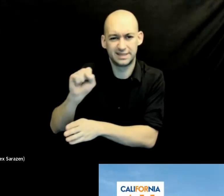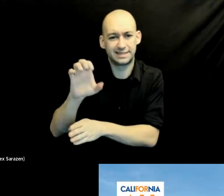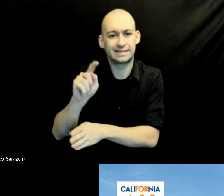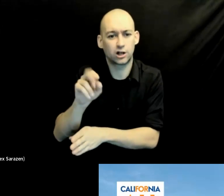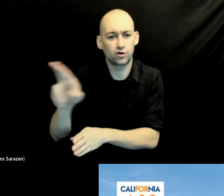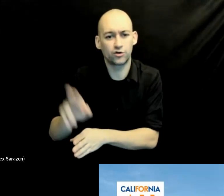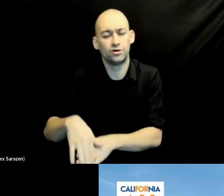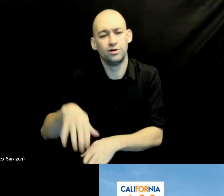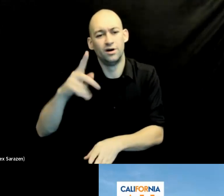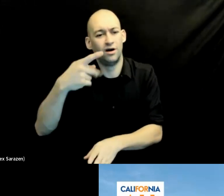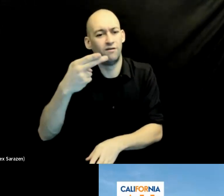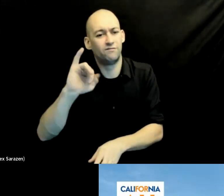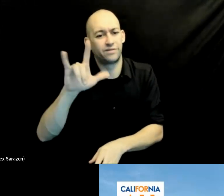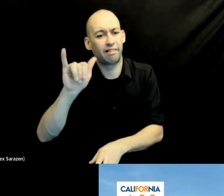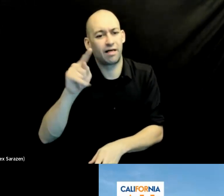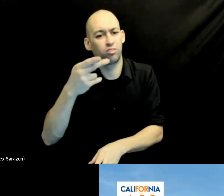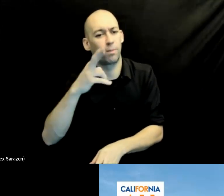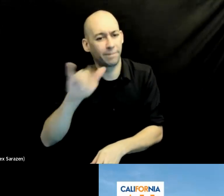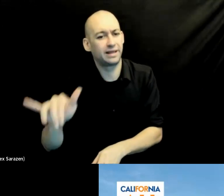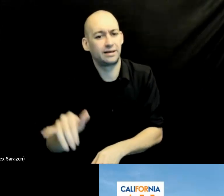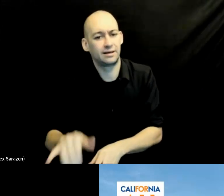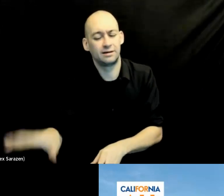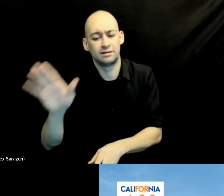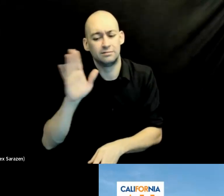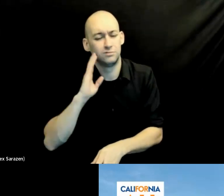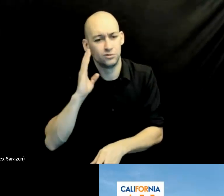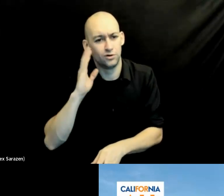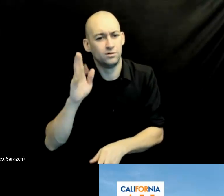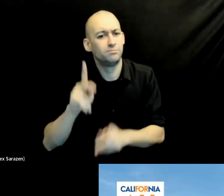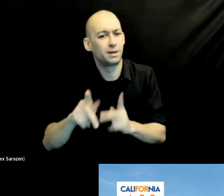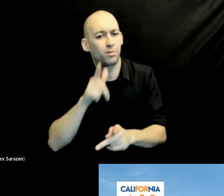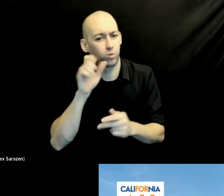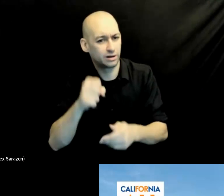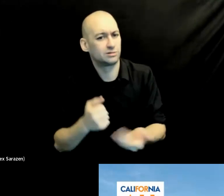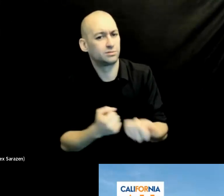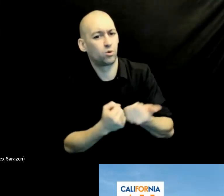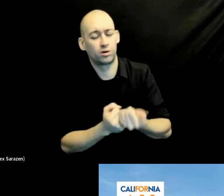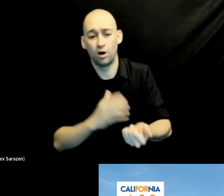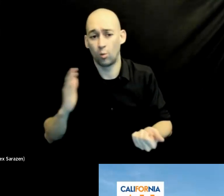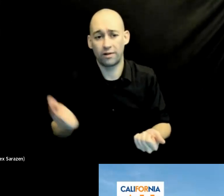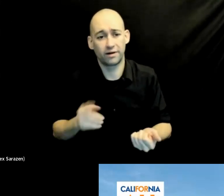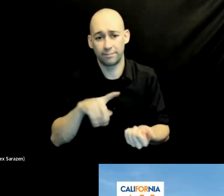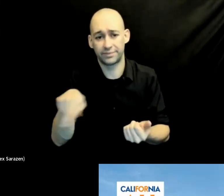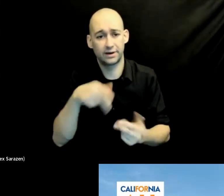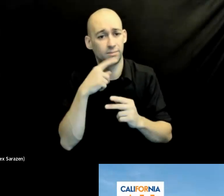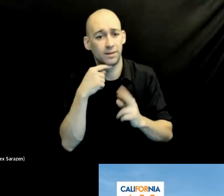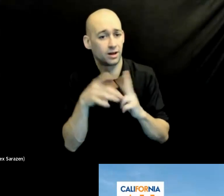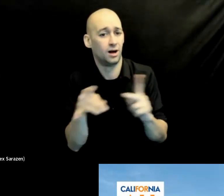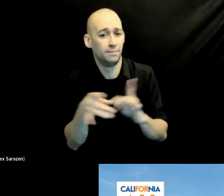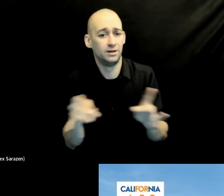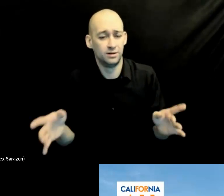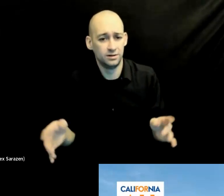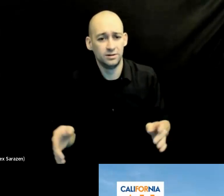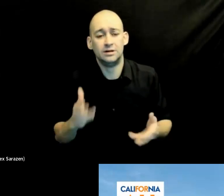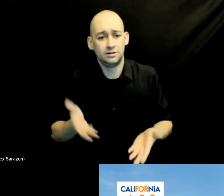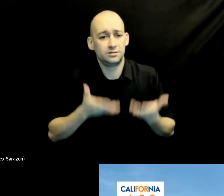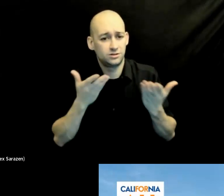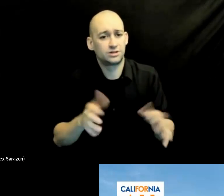and I think if you know, would welcome a public comment that suggests how we can, you know,